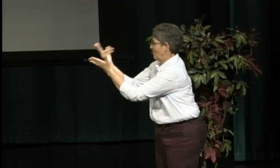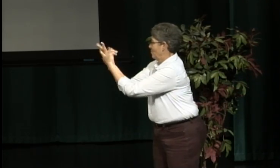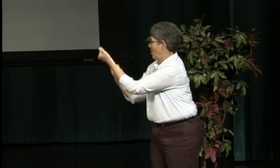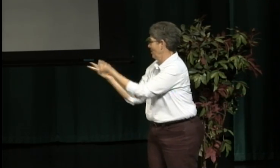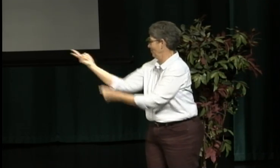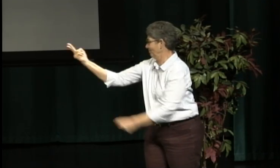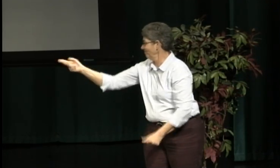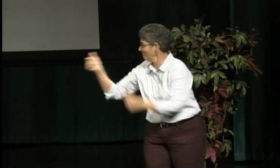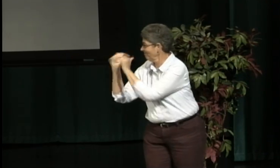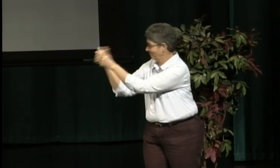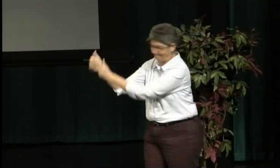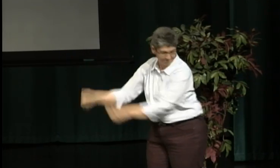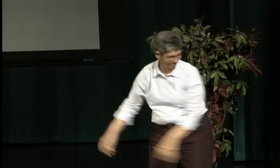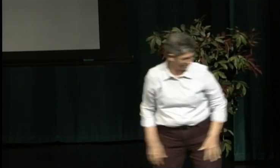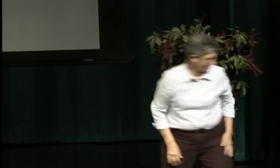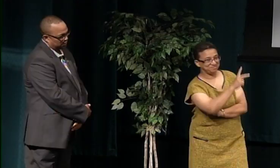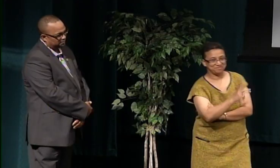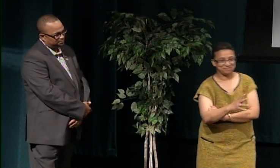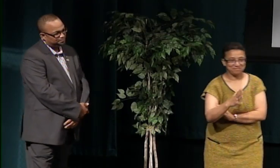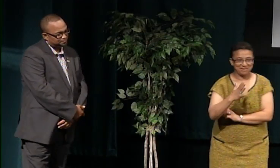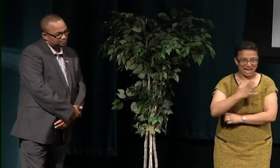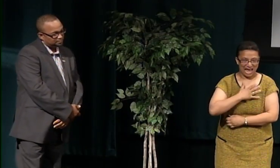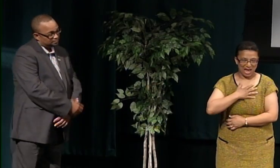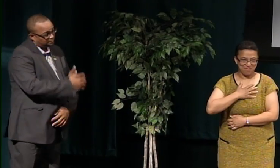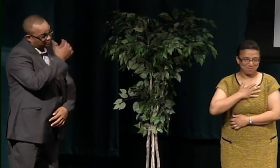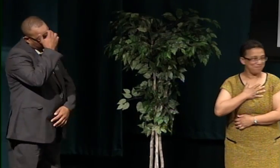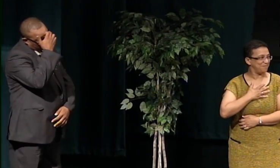Again, thank you very much to both of you for that.